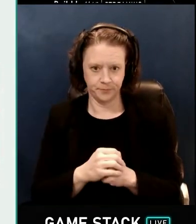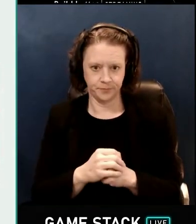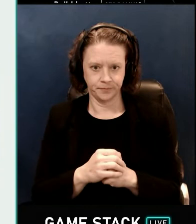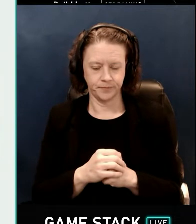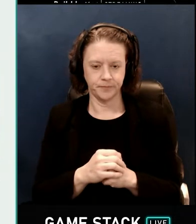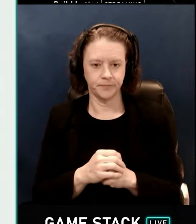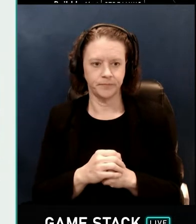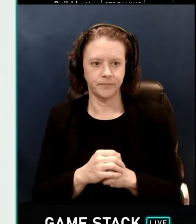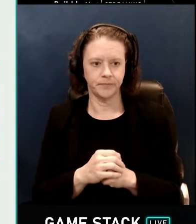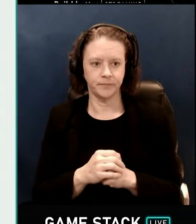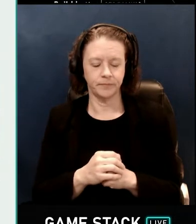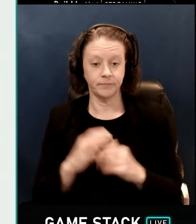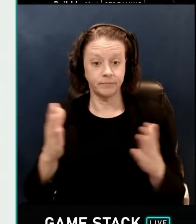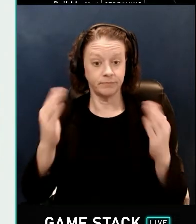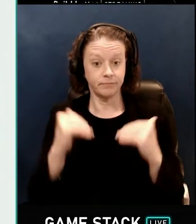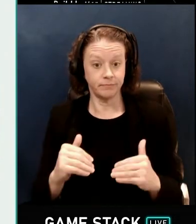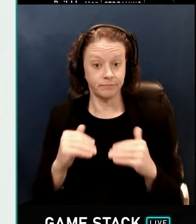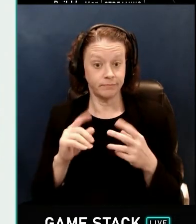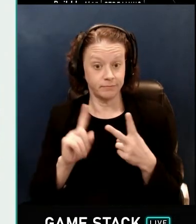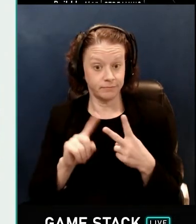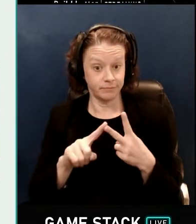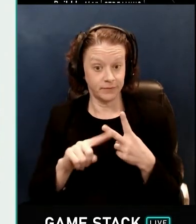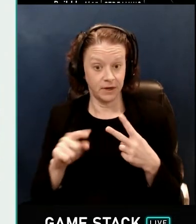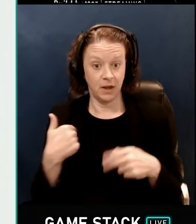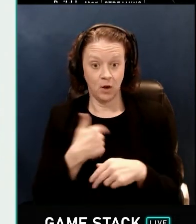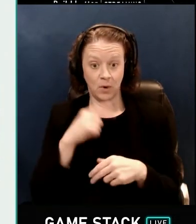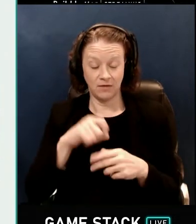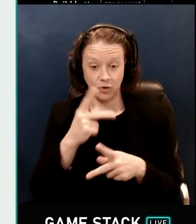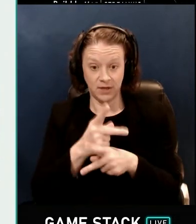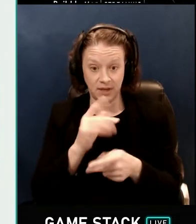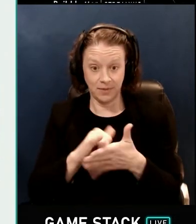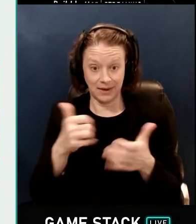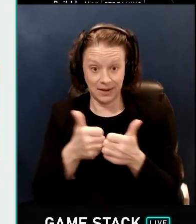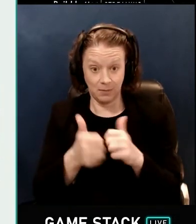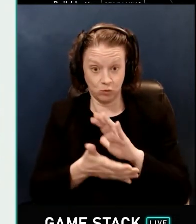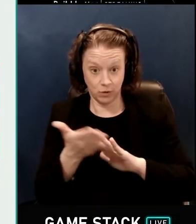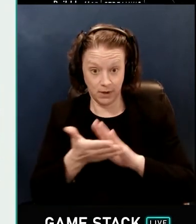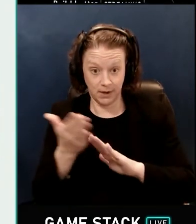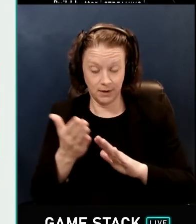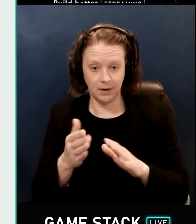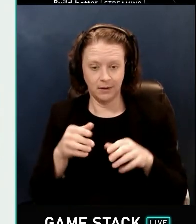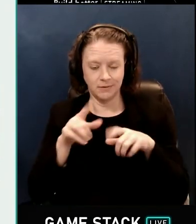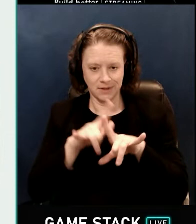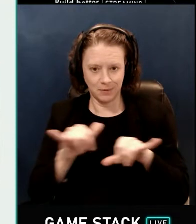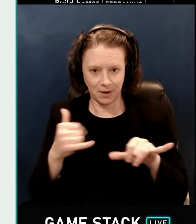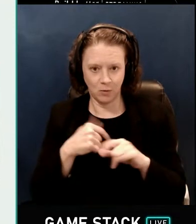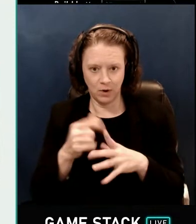Next up, what we have to do is keep the game running while we wait for input. So that's to say just do what you do.